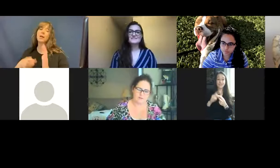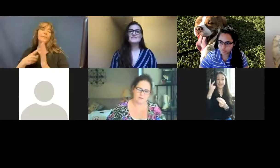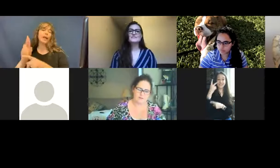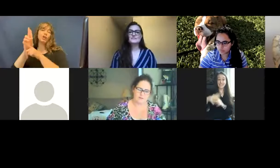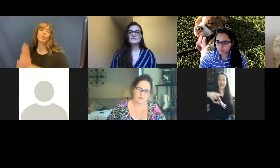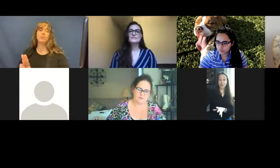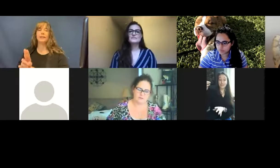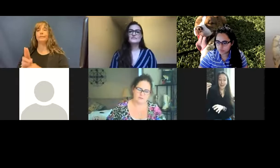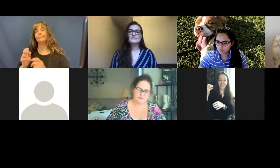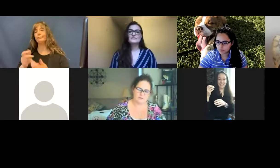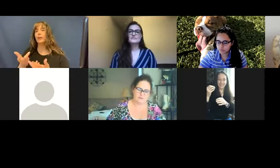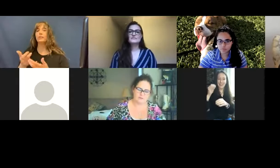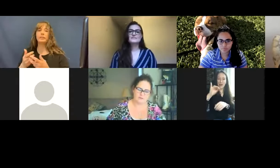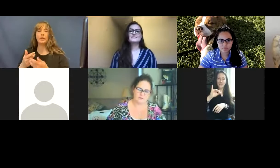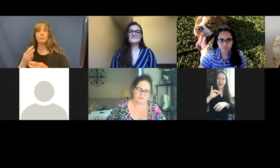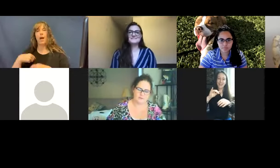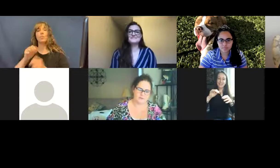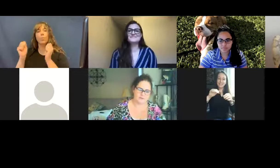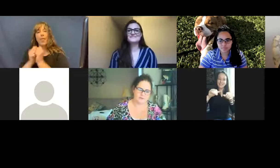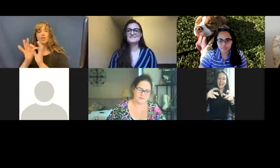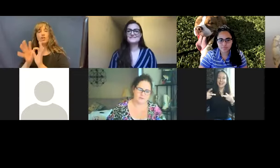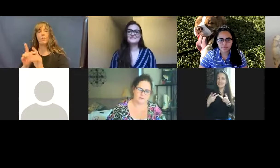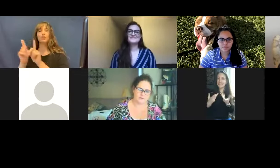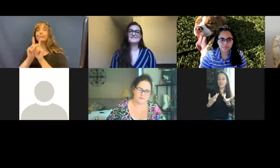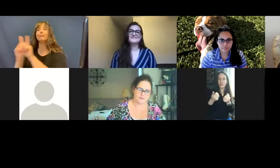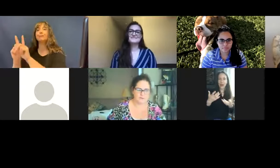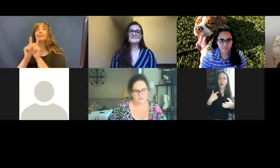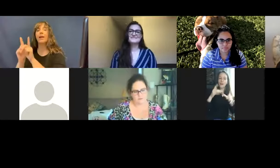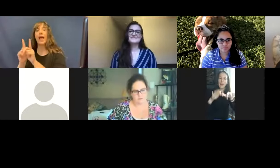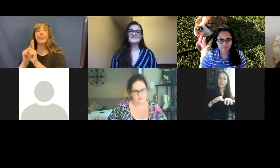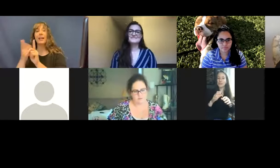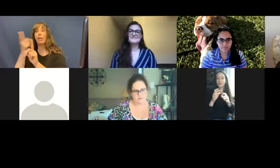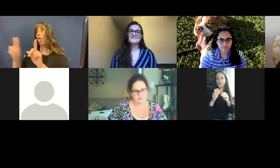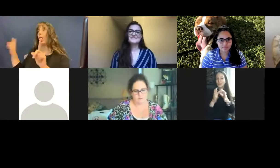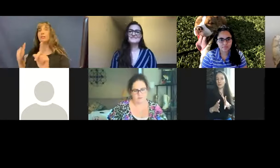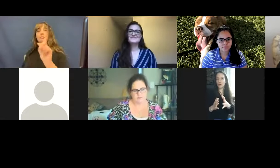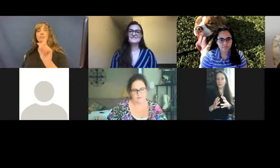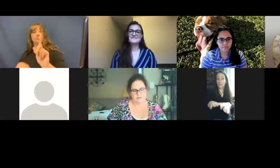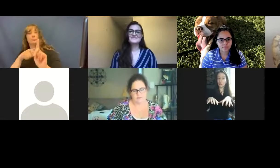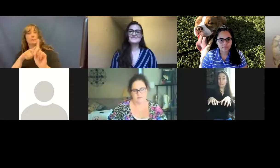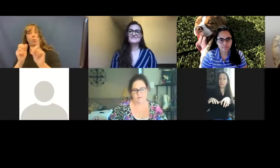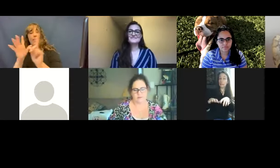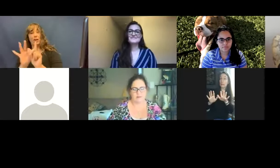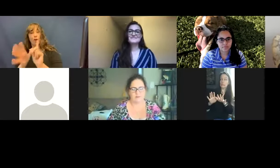they see us outside of that setting without our captionist or interpreters, they freeze.